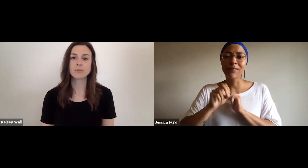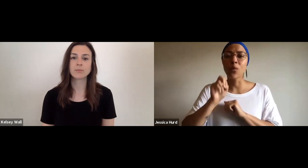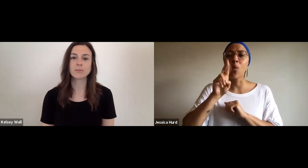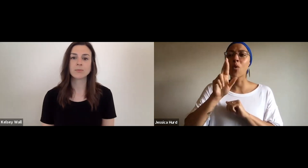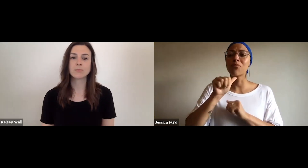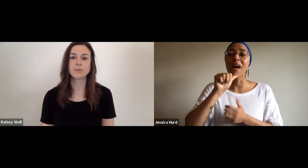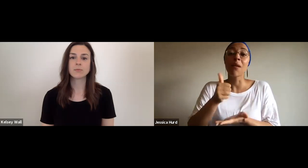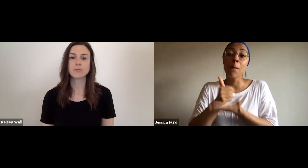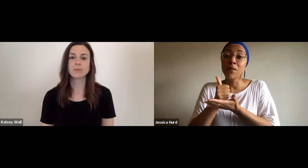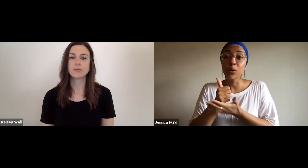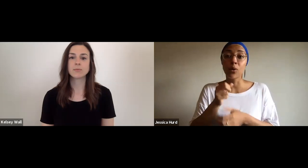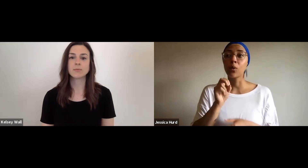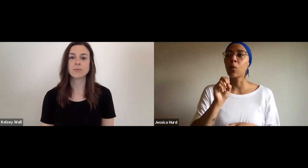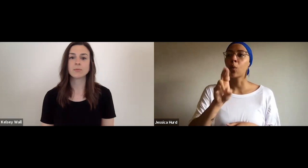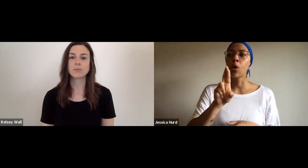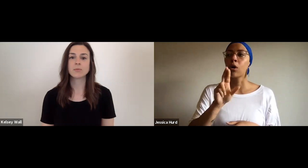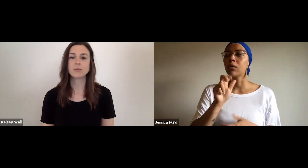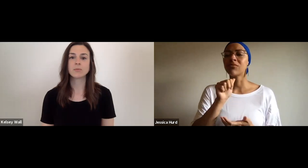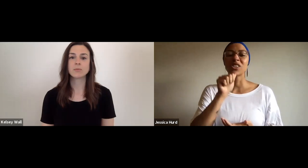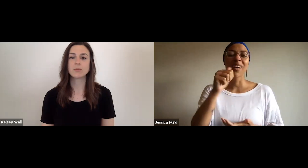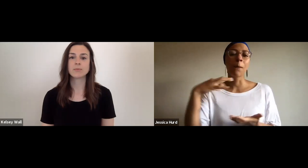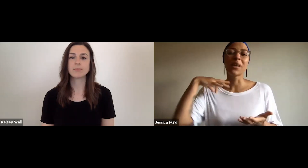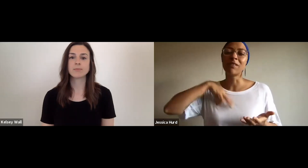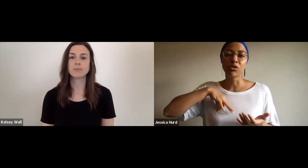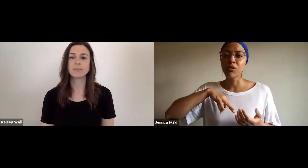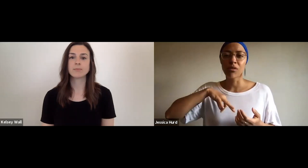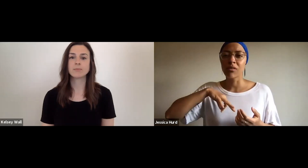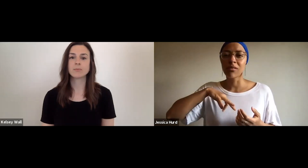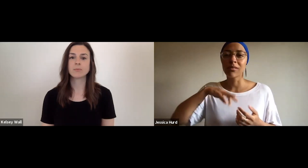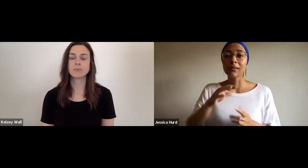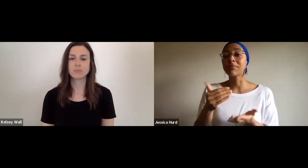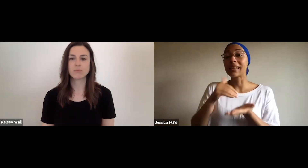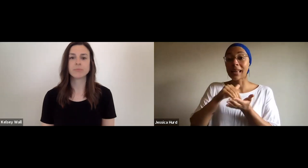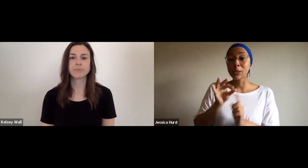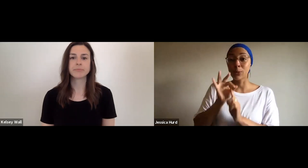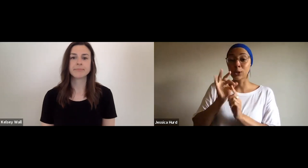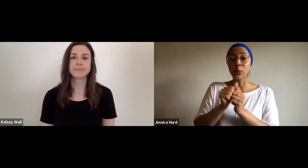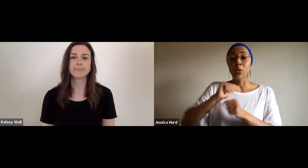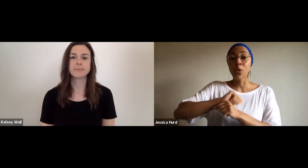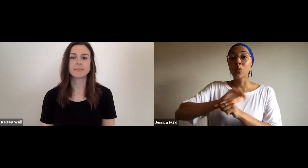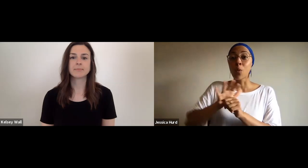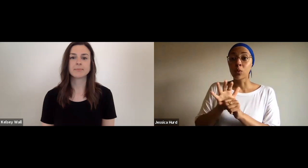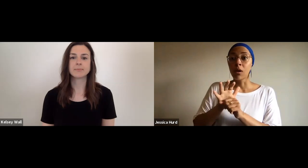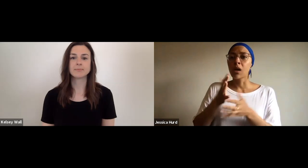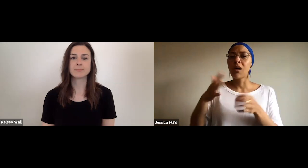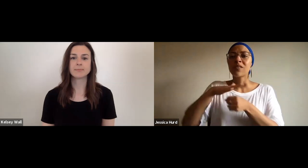may be negative or are unhelpful or are just not beneficial to us.